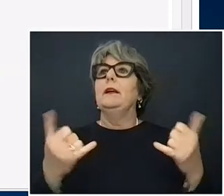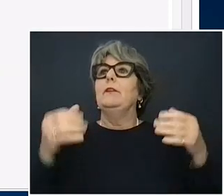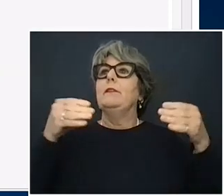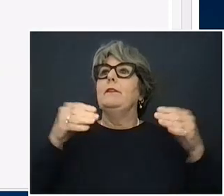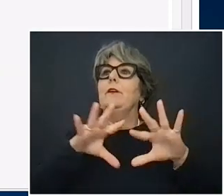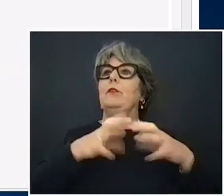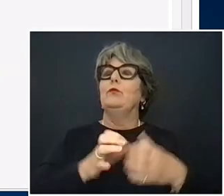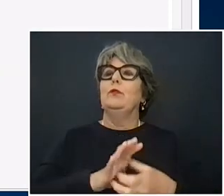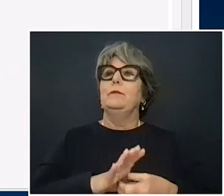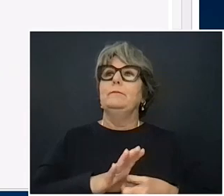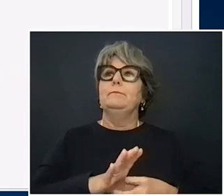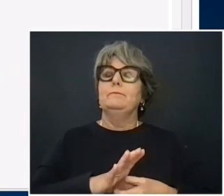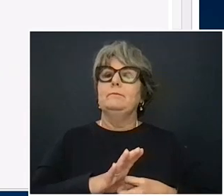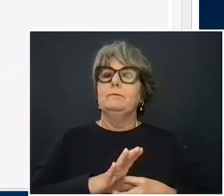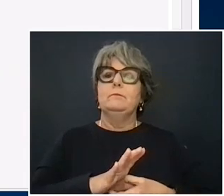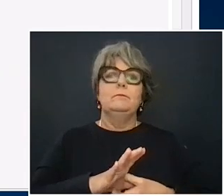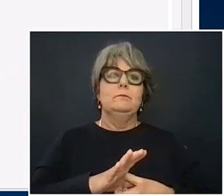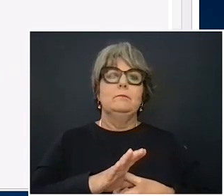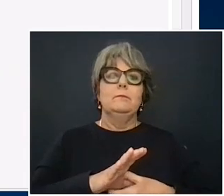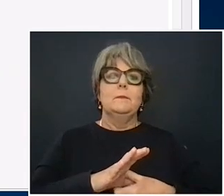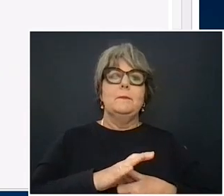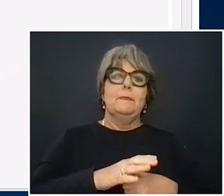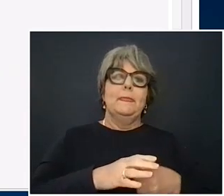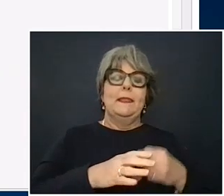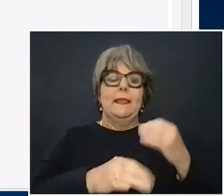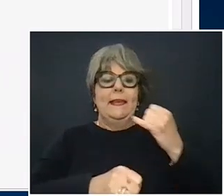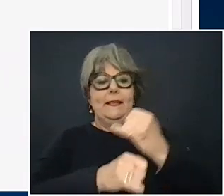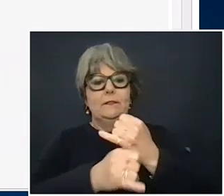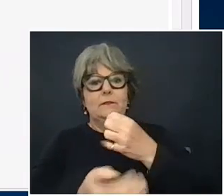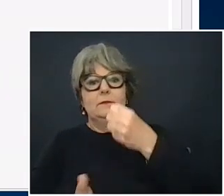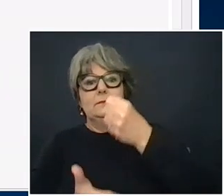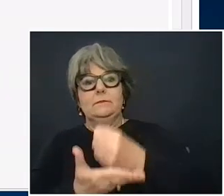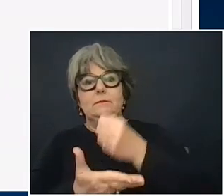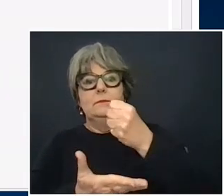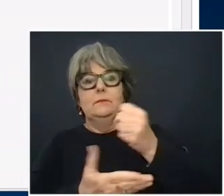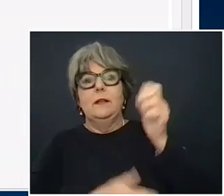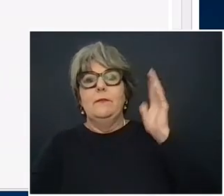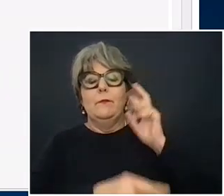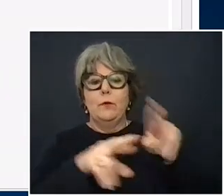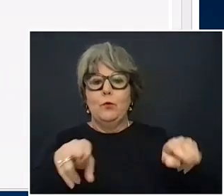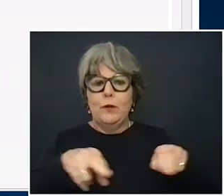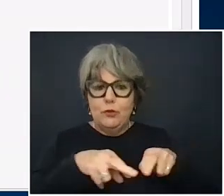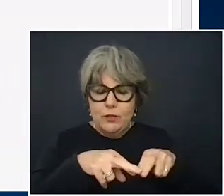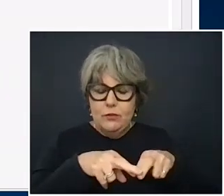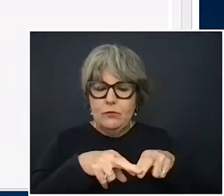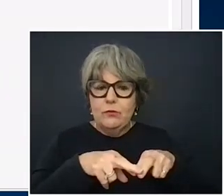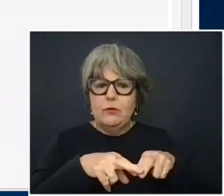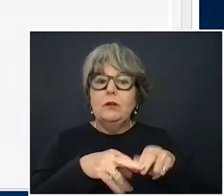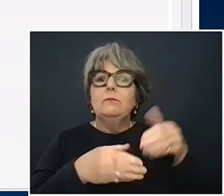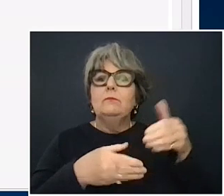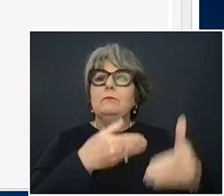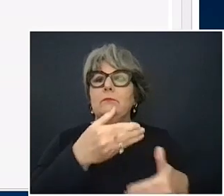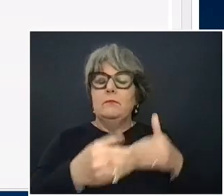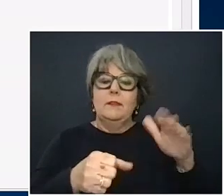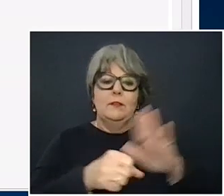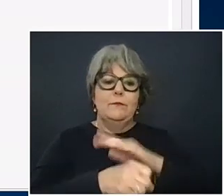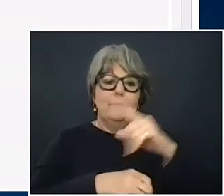I see. So institutional accreditors like the former Regionals and Nationals are going through this sort of full cycle every five years. Is that what you're saying?